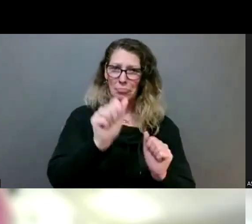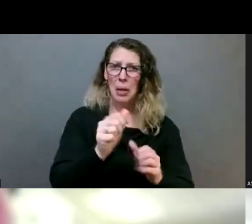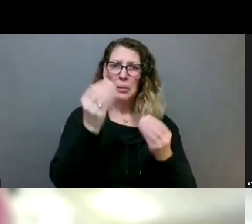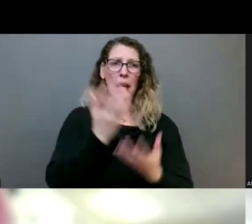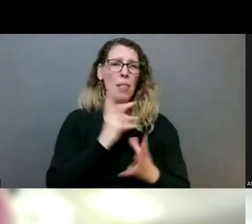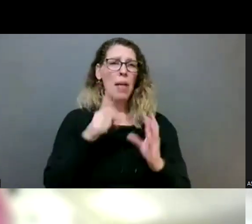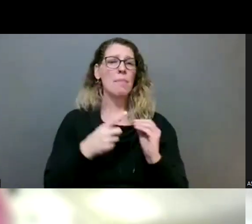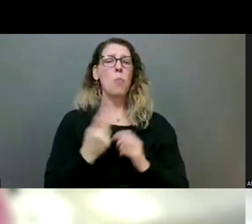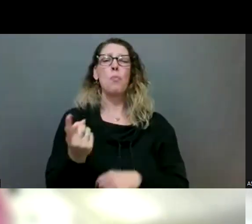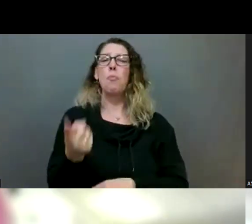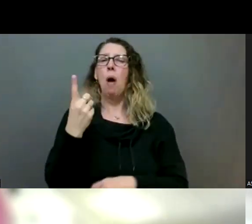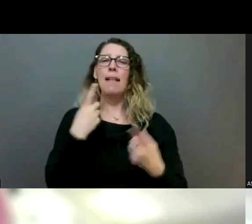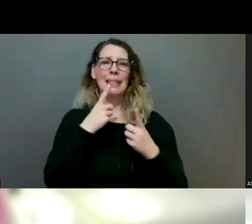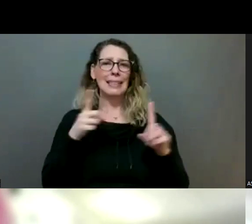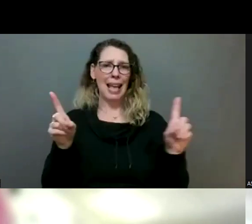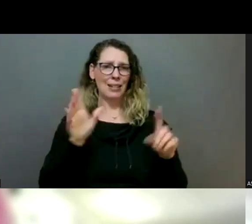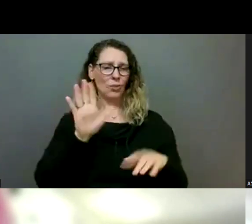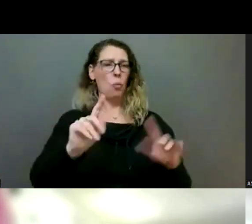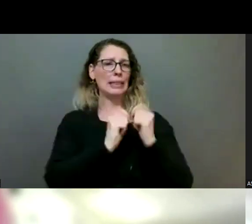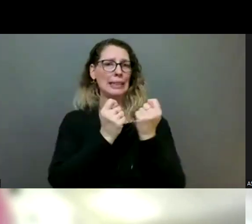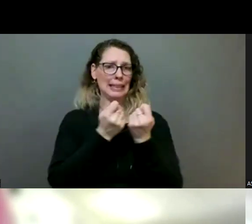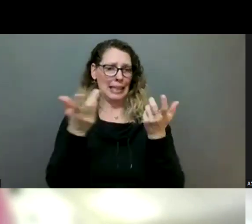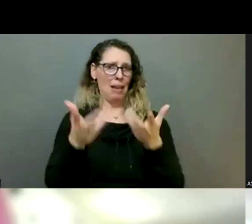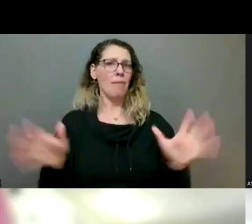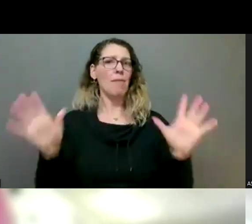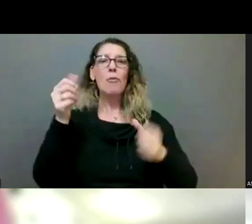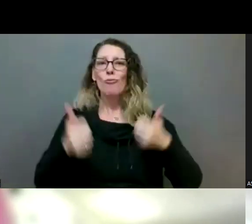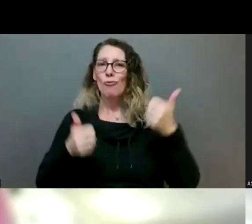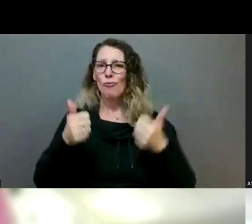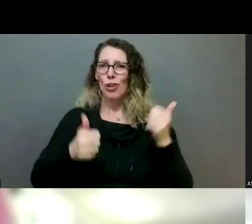success that your team has accomplished and which Tier 1's strategies seem to